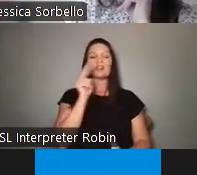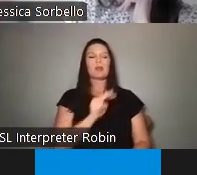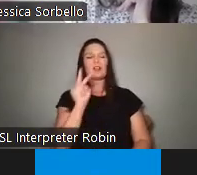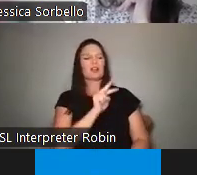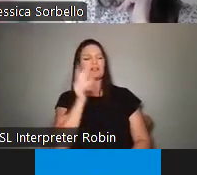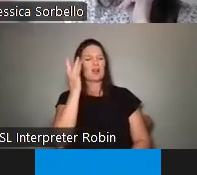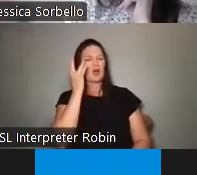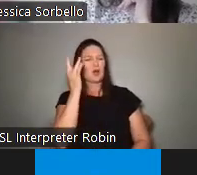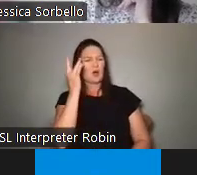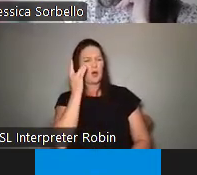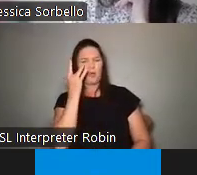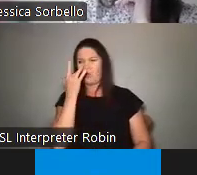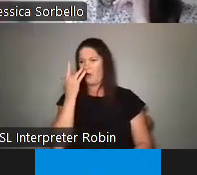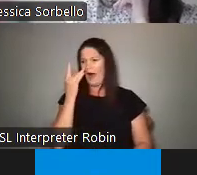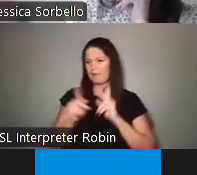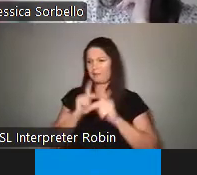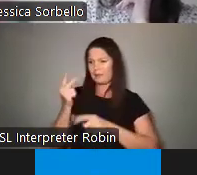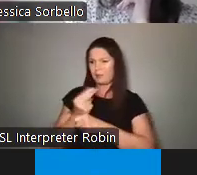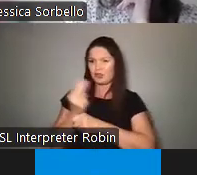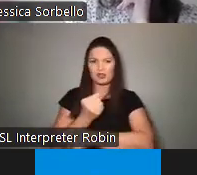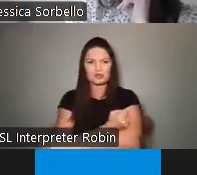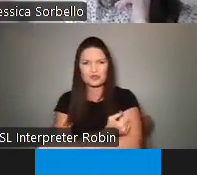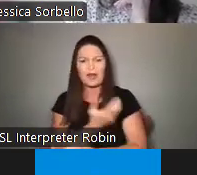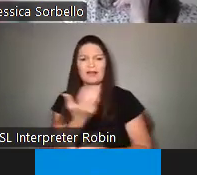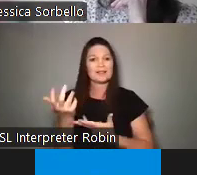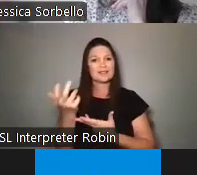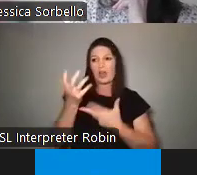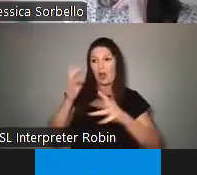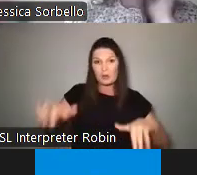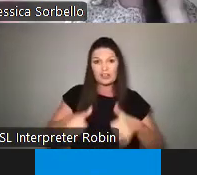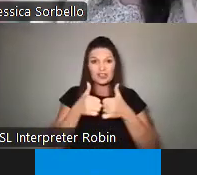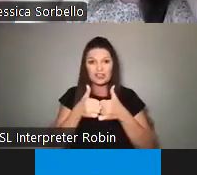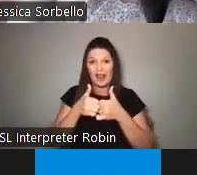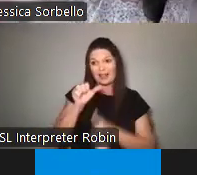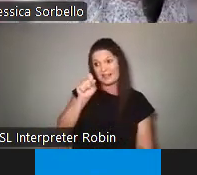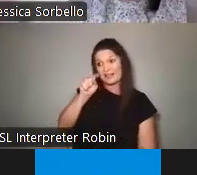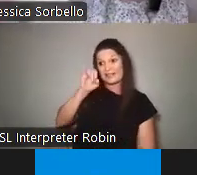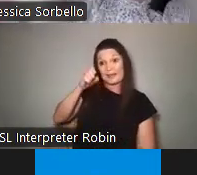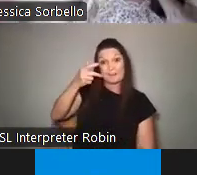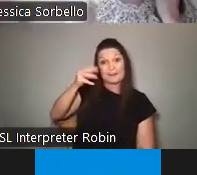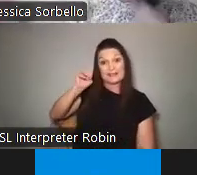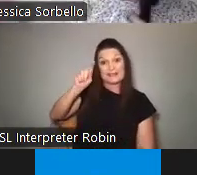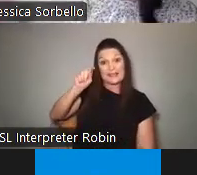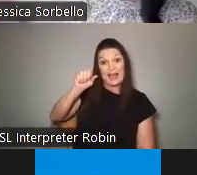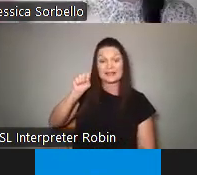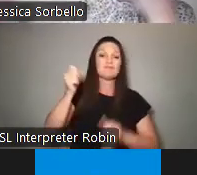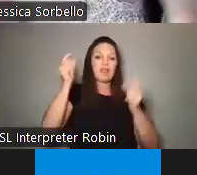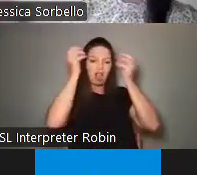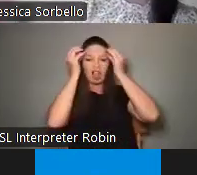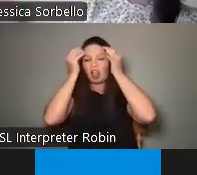such as well, if they just love their kids enough, they would stop. If they just cared about their health enough,